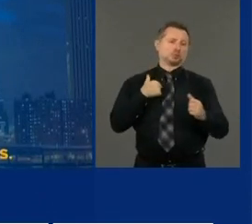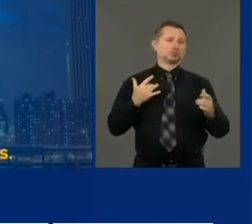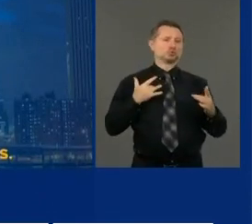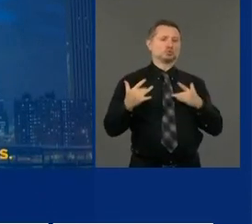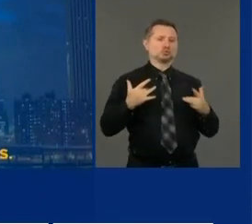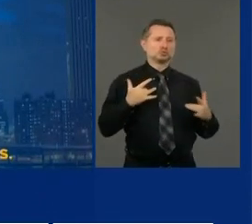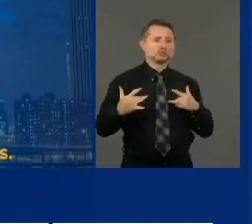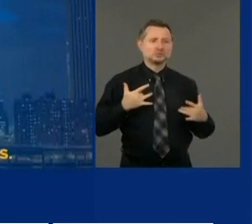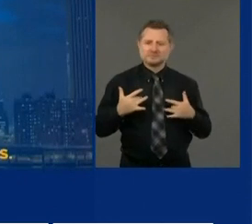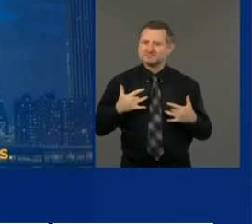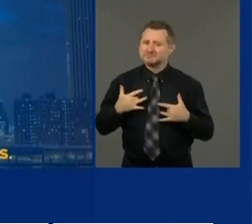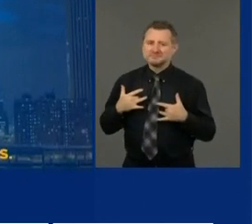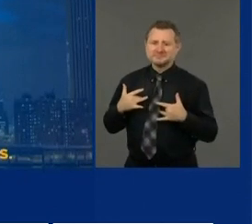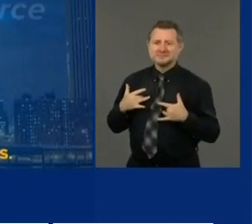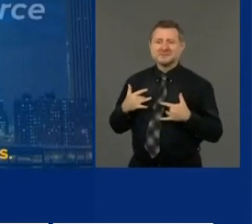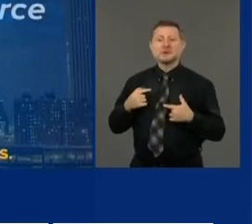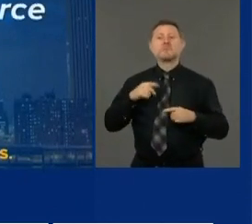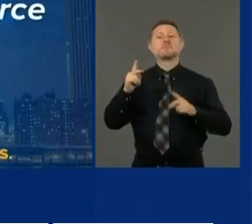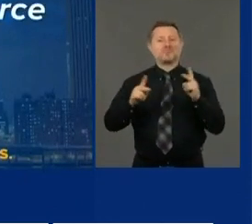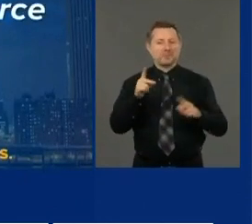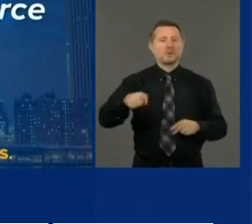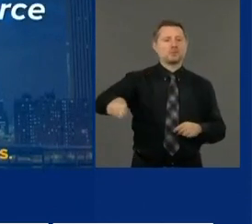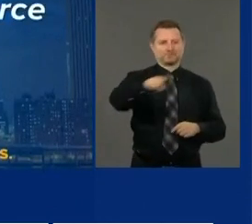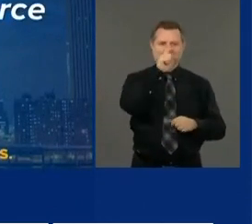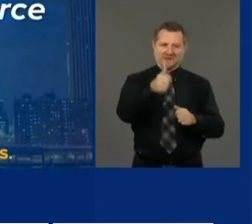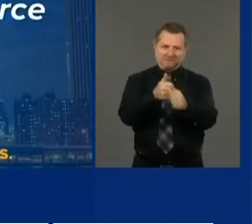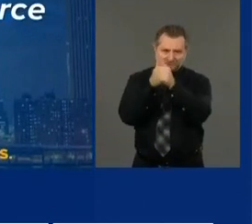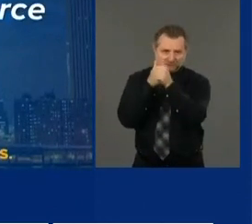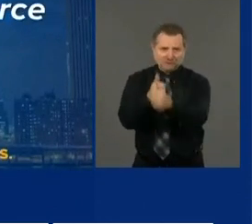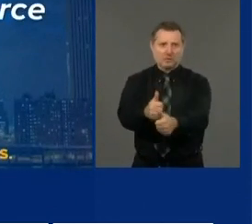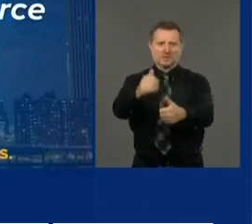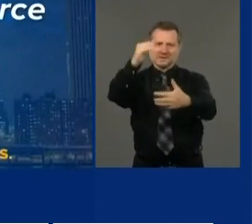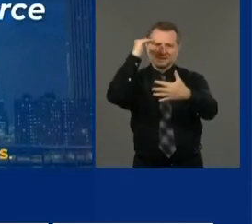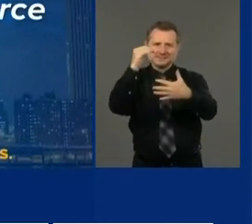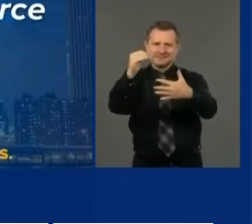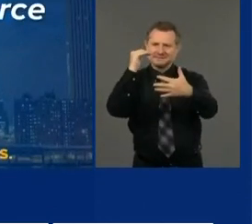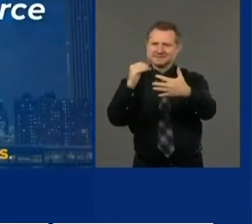I SAID THE NUMBERS ARE GOOD. I WORRY EVERY DAY. WELL, YOU JUST WORRY A LOT, WELL, I AM NOT REALLY A WORRIER